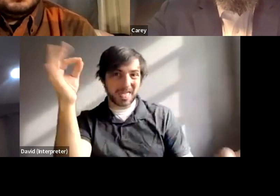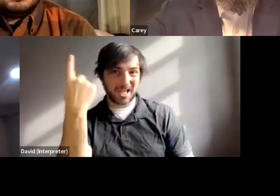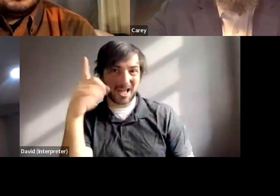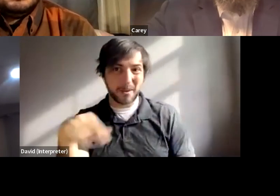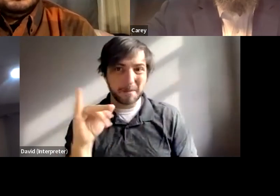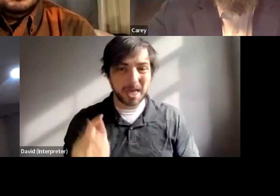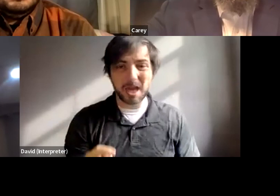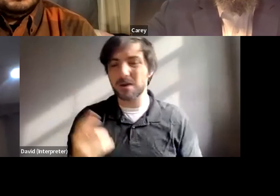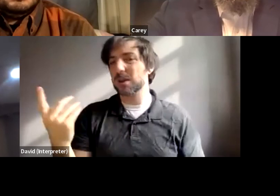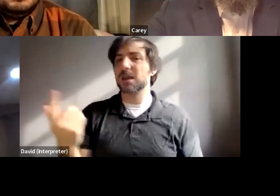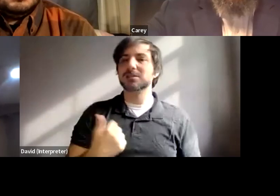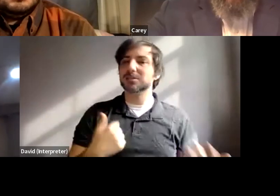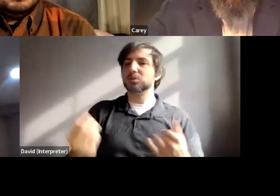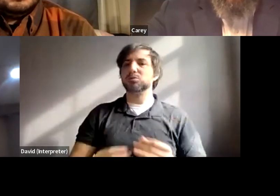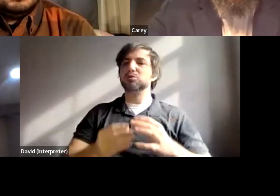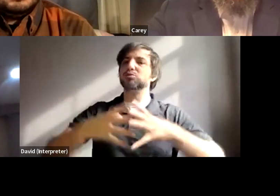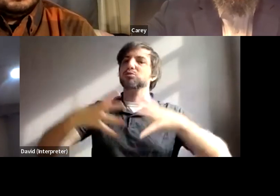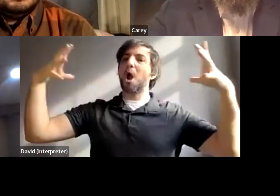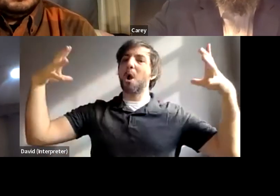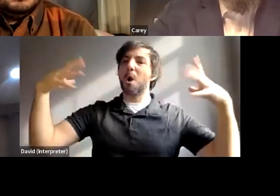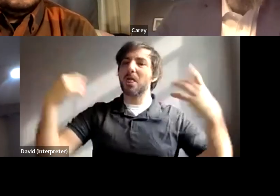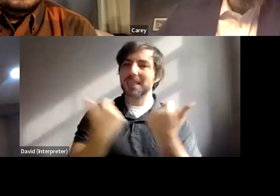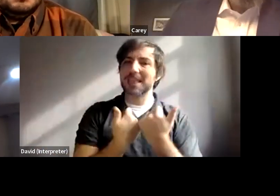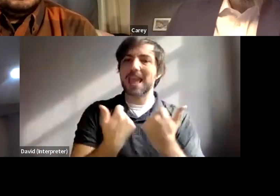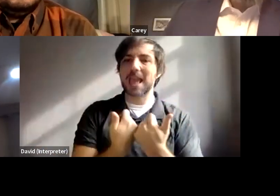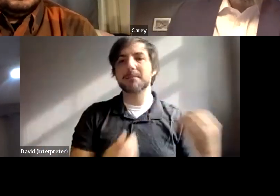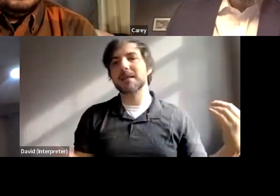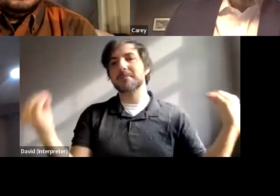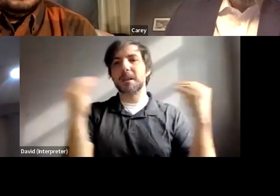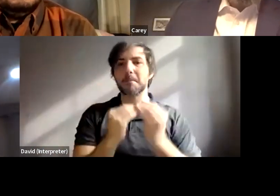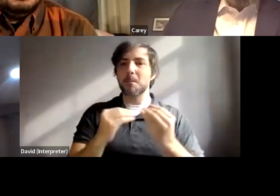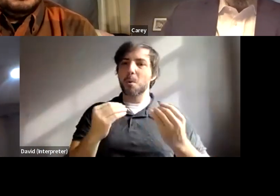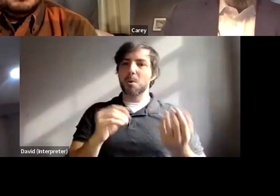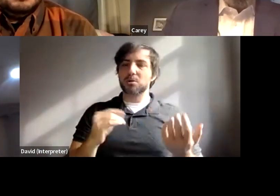a diverse and equitable workforce for the front office.